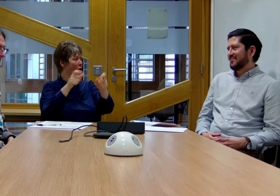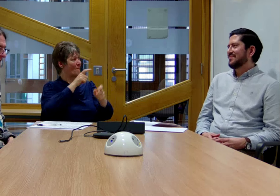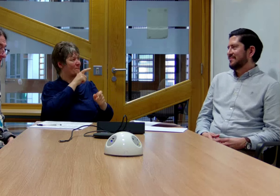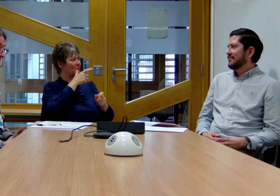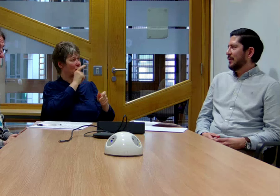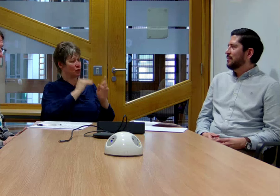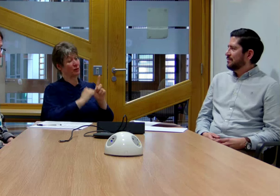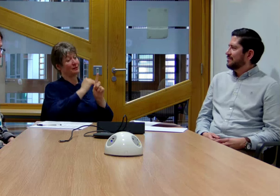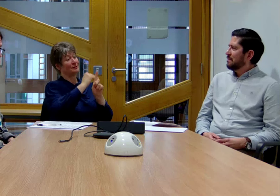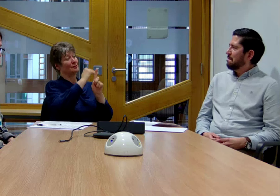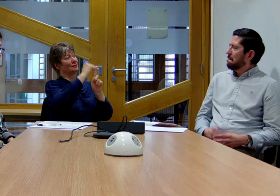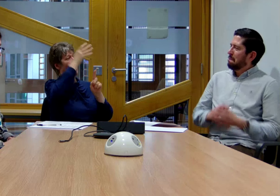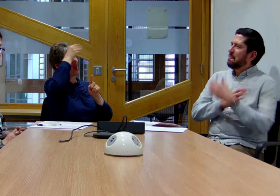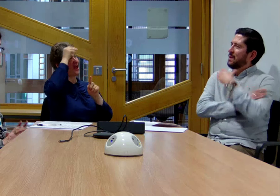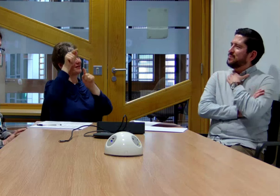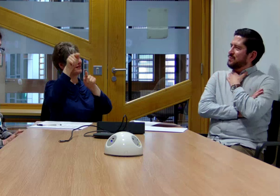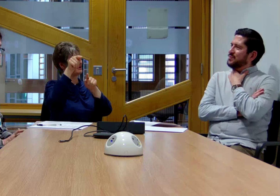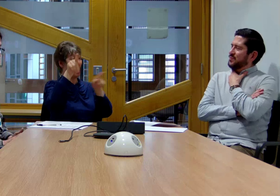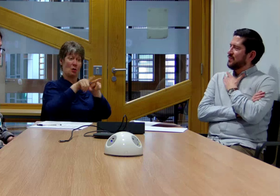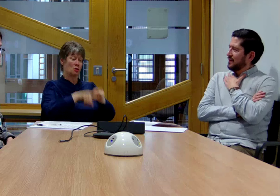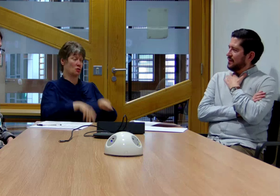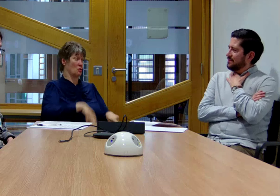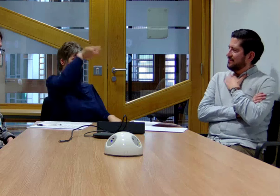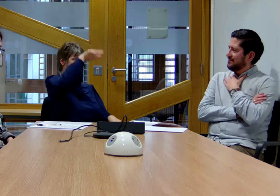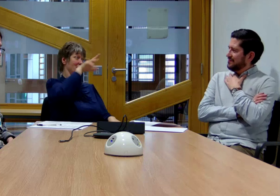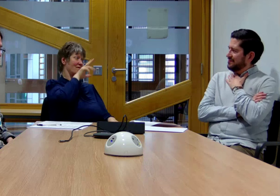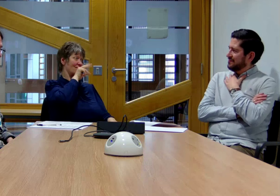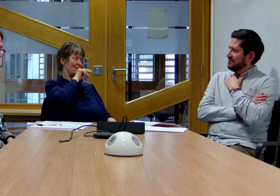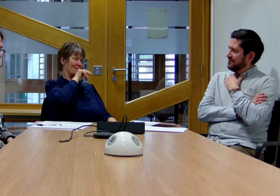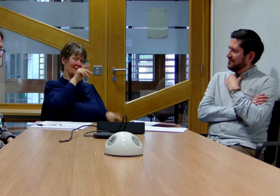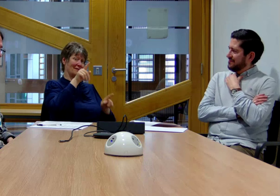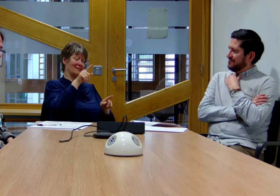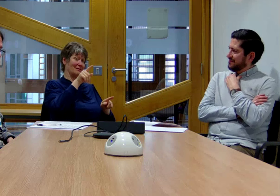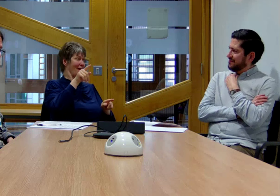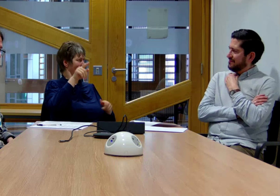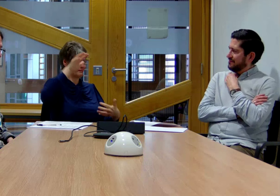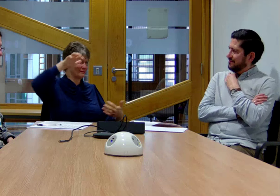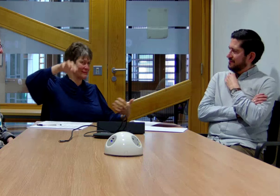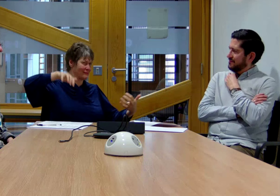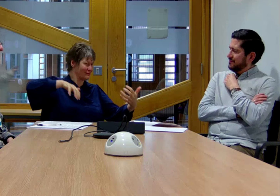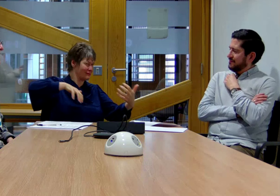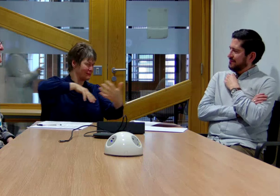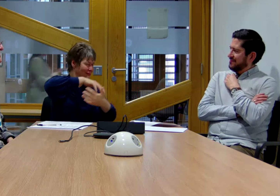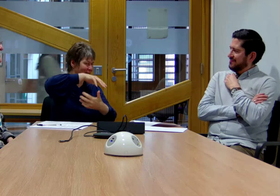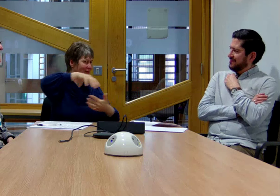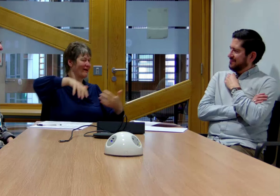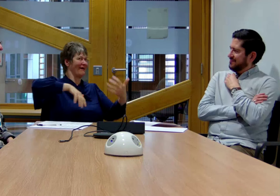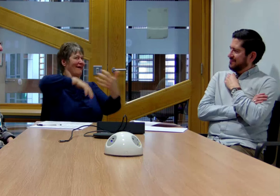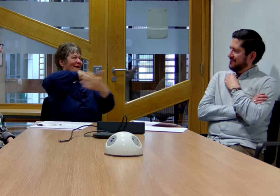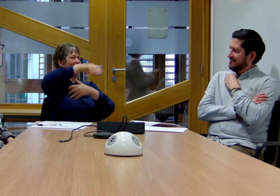Especially other people are maybe learning too and people who have learned and of course, native speakers too. Go and hang out with people, speak Gaelic and then soon it will